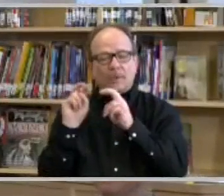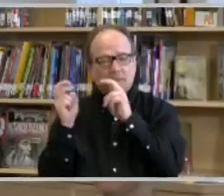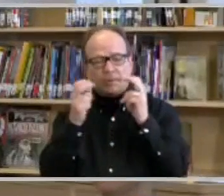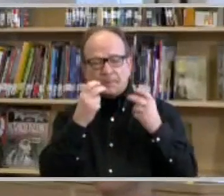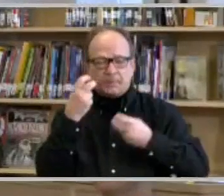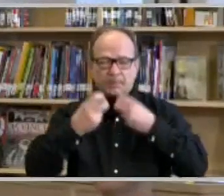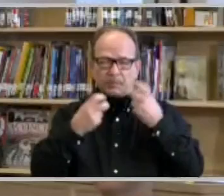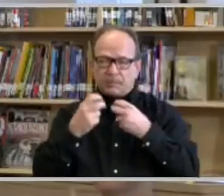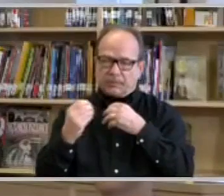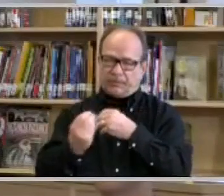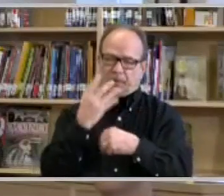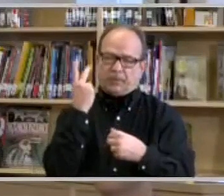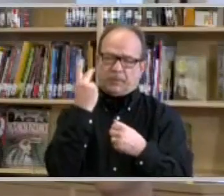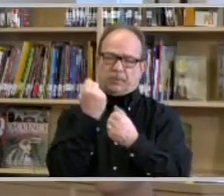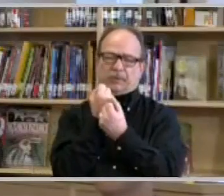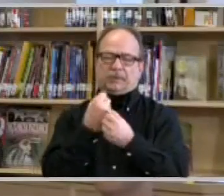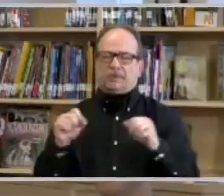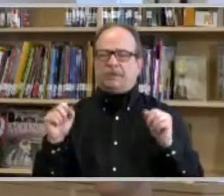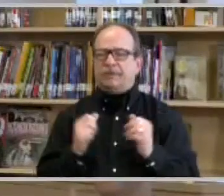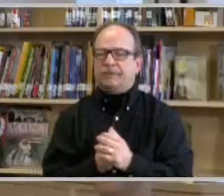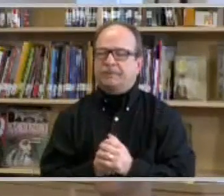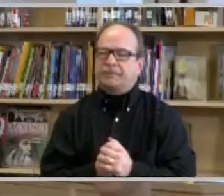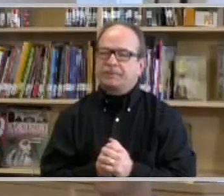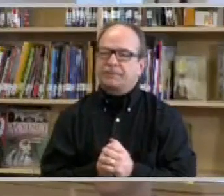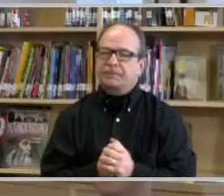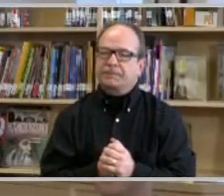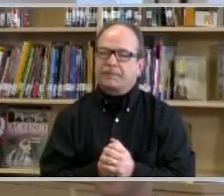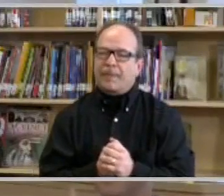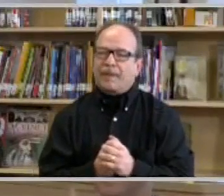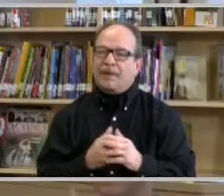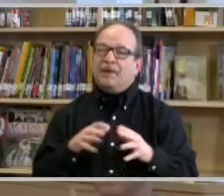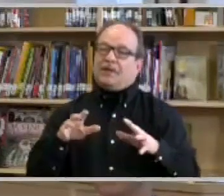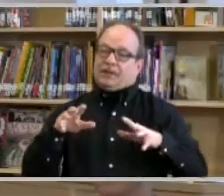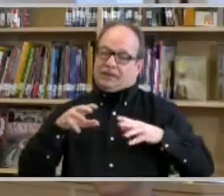CIRCLES AROUND ISSUES THAT